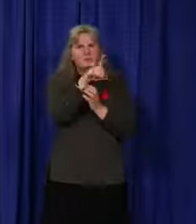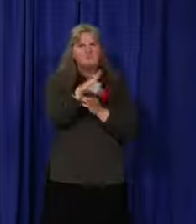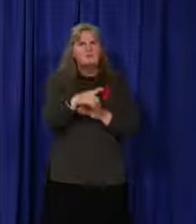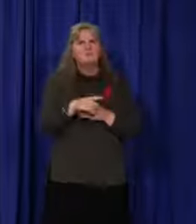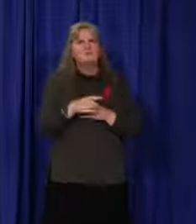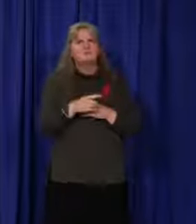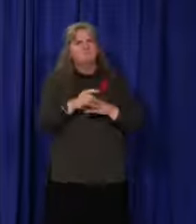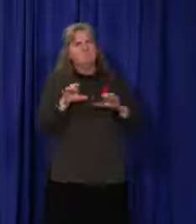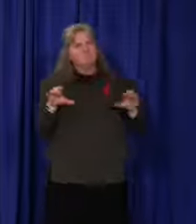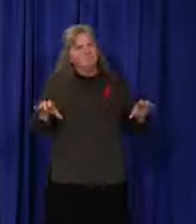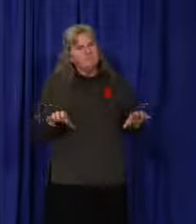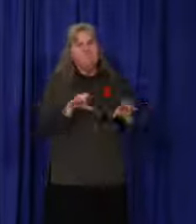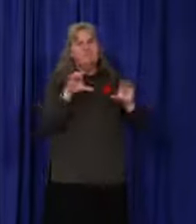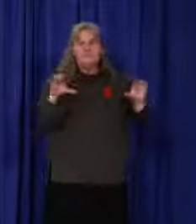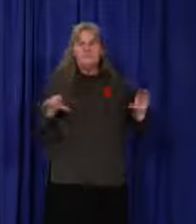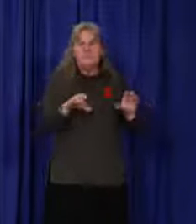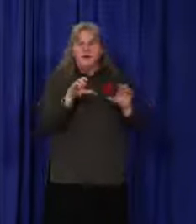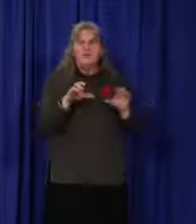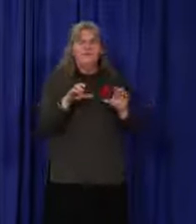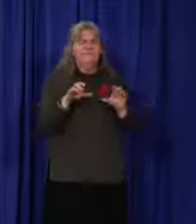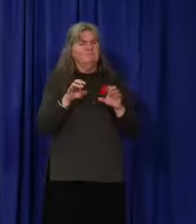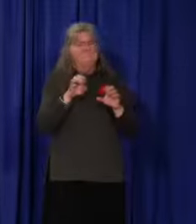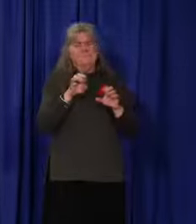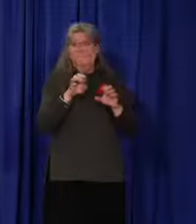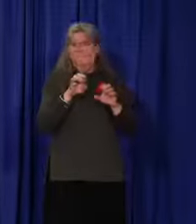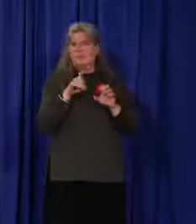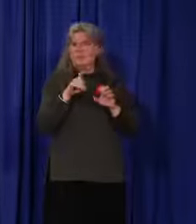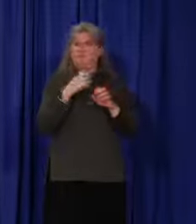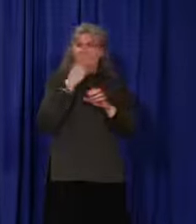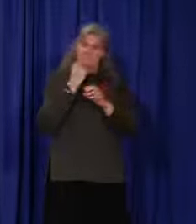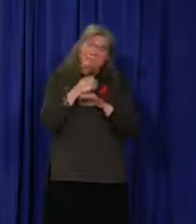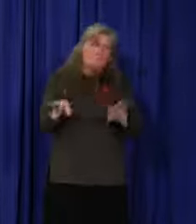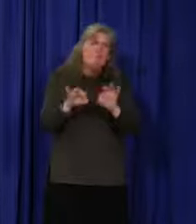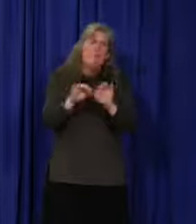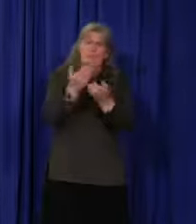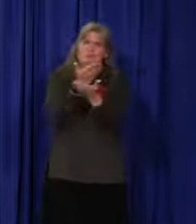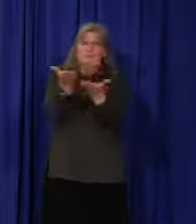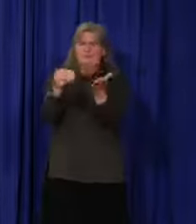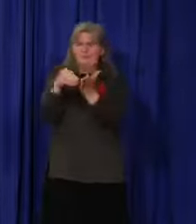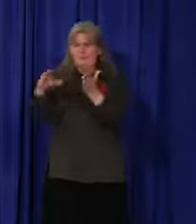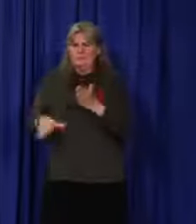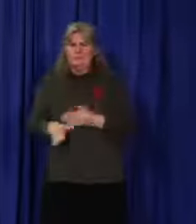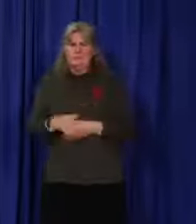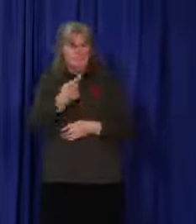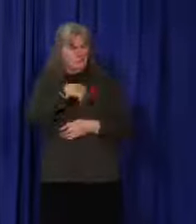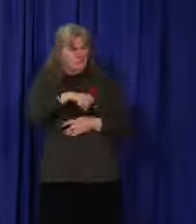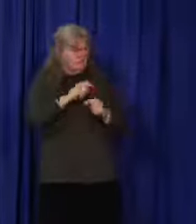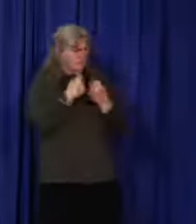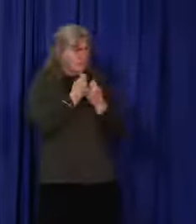social services has been doing well with federal transfers as well, federal money coming in in